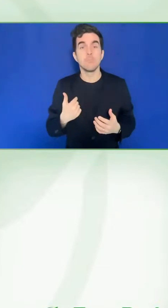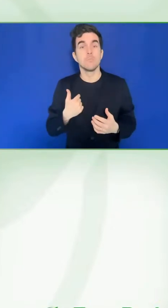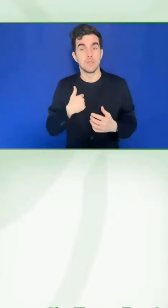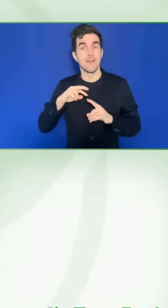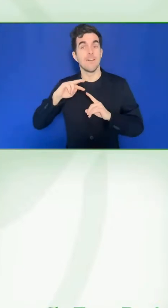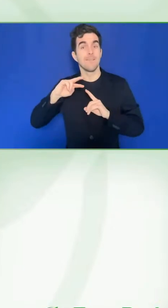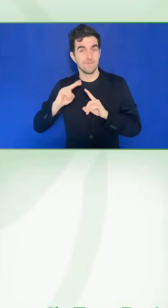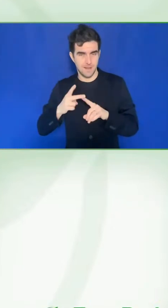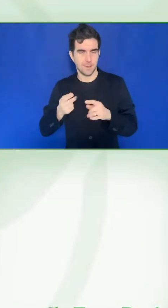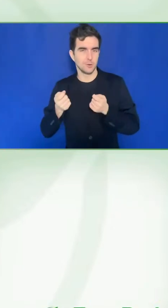technology network.